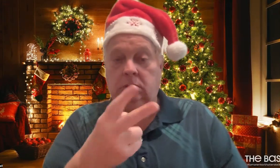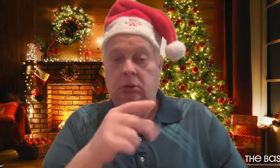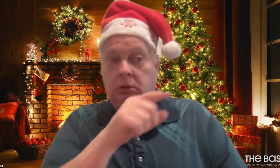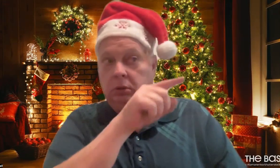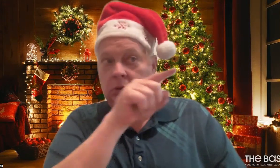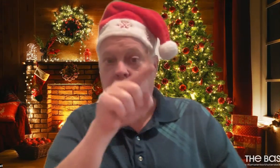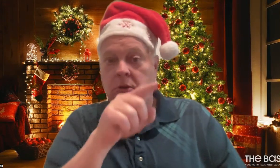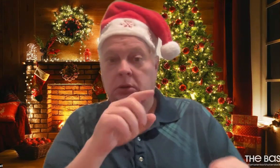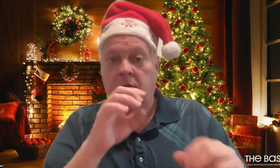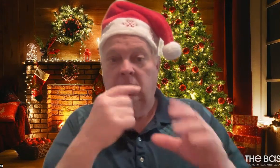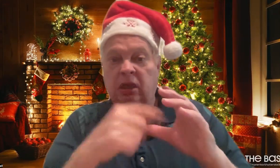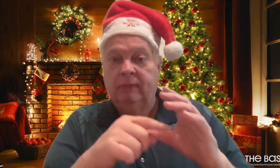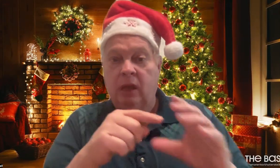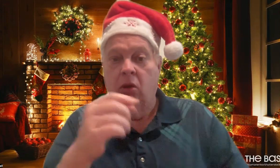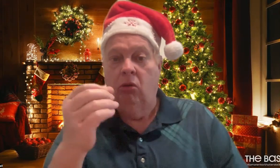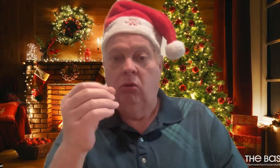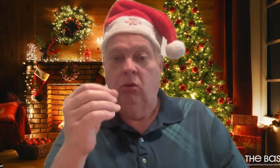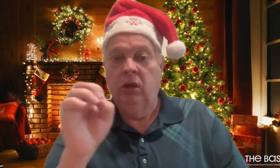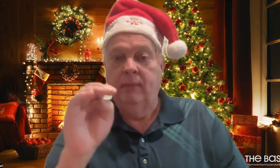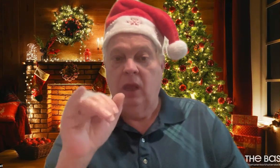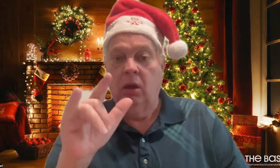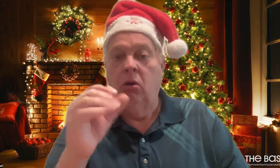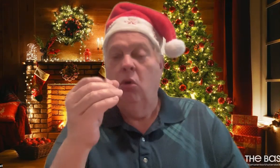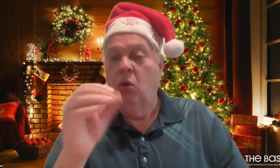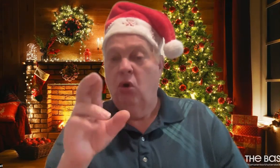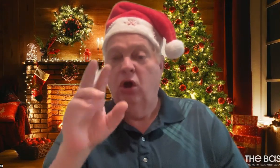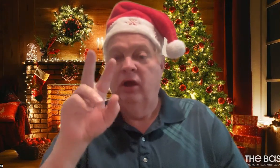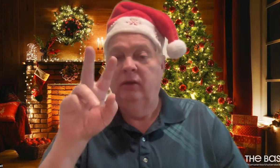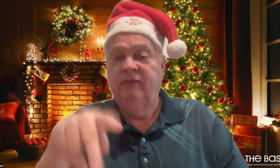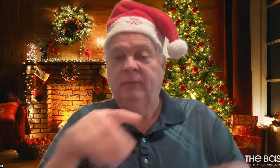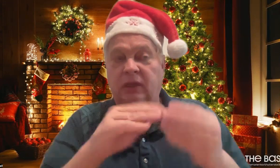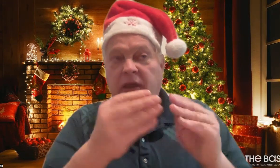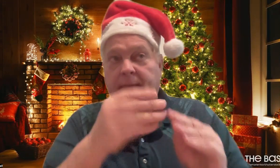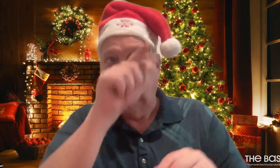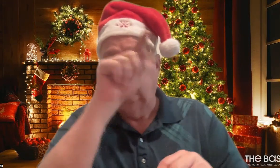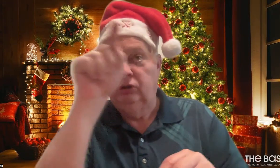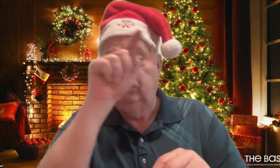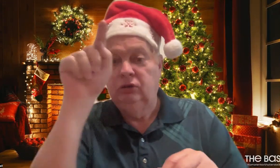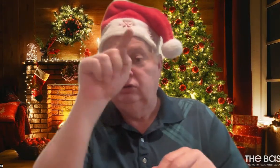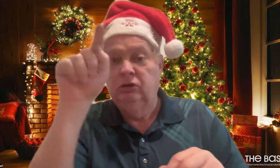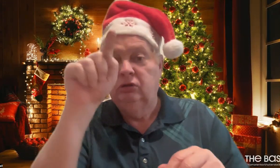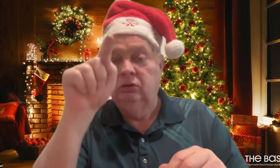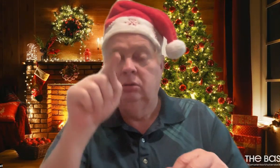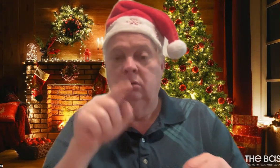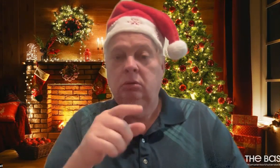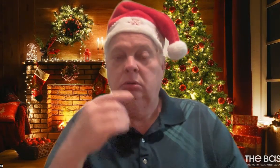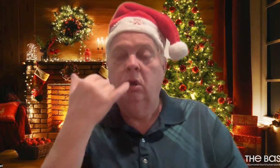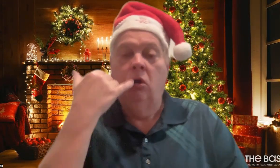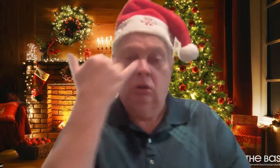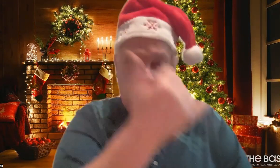See the email or the VP number listed on the flyer,